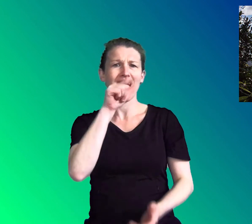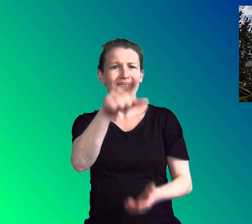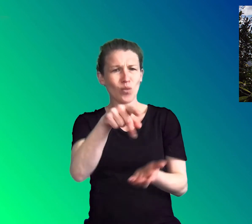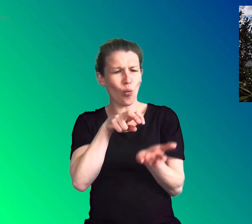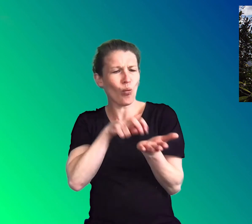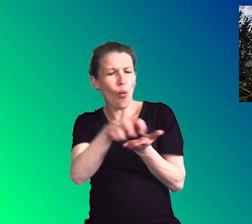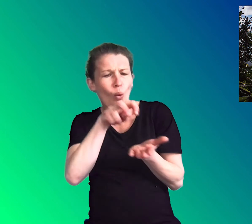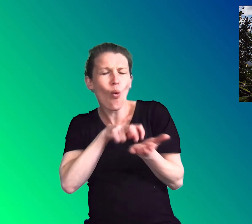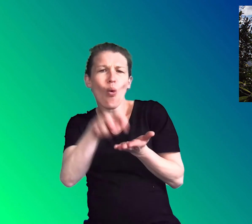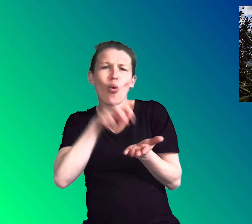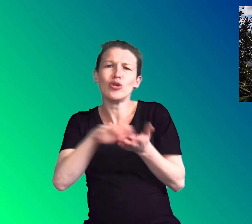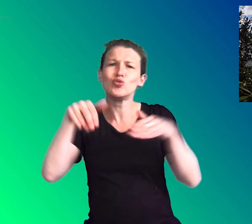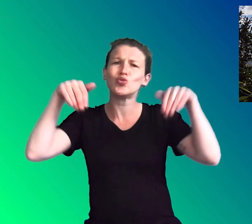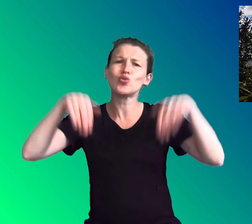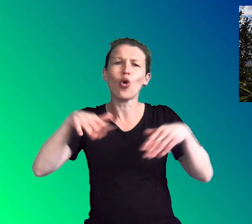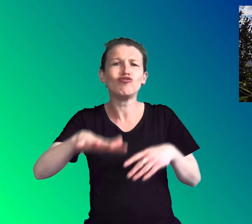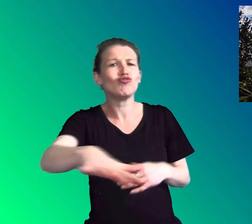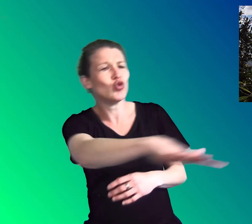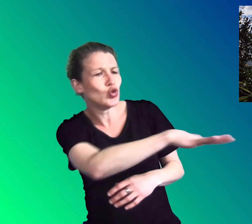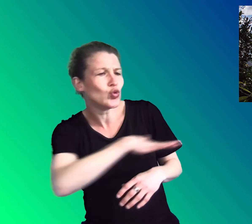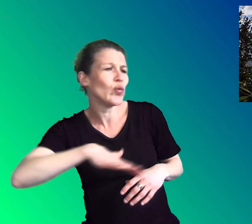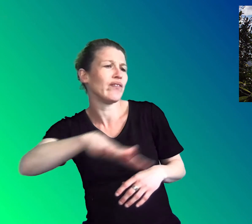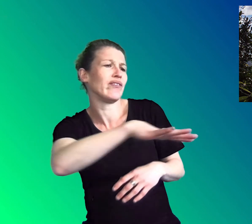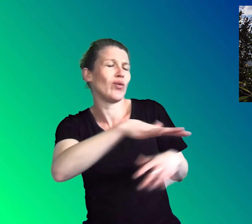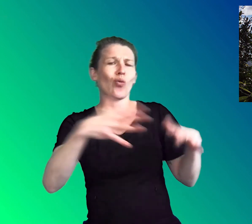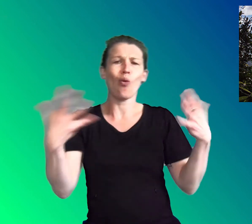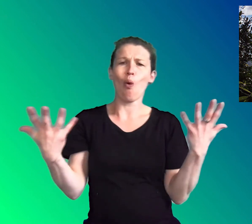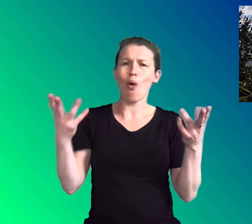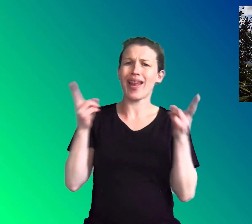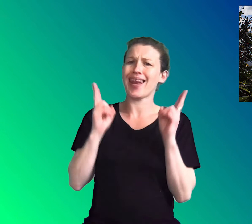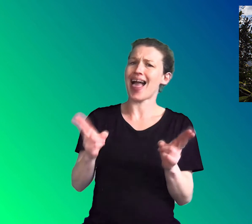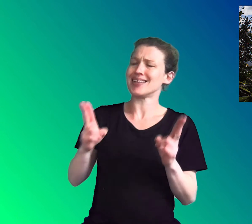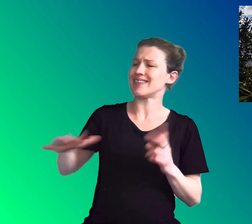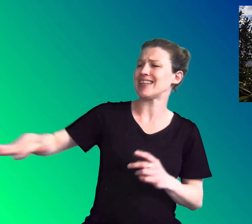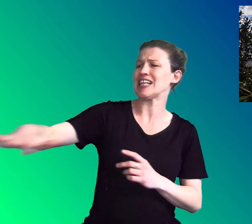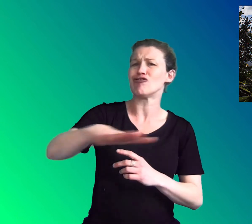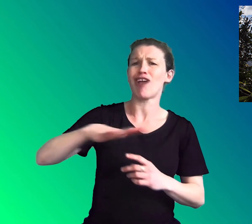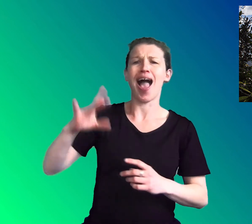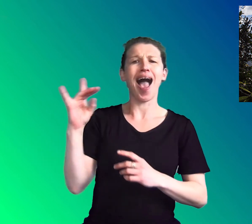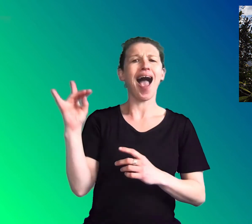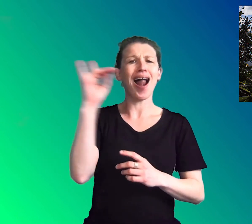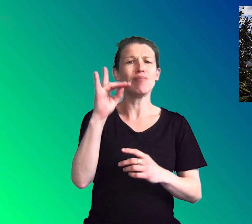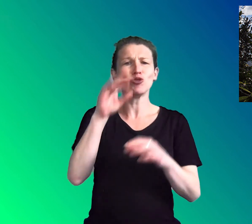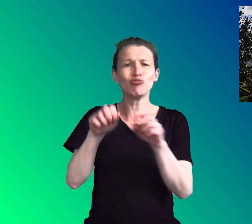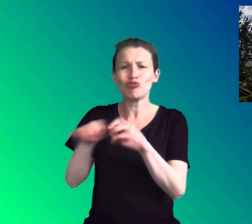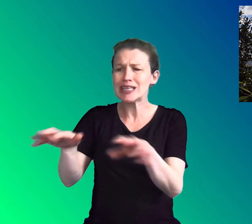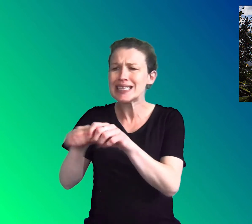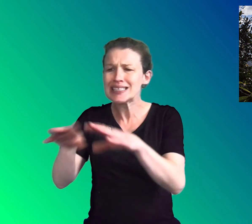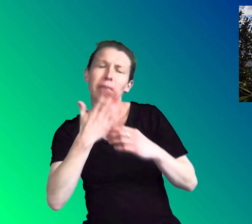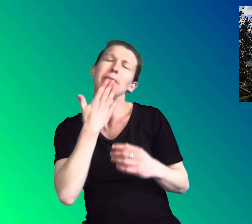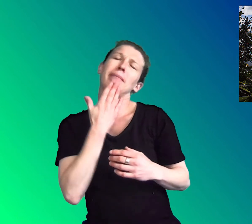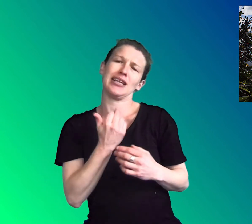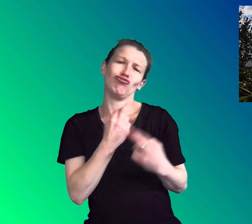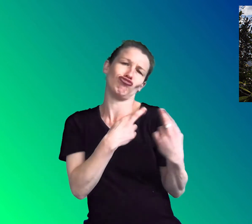If you're walking your dog in reserves or in areas where native creatures burrow and breed,